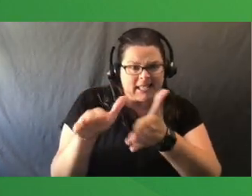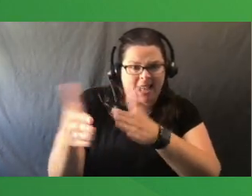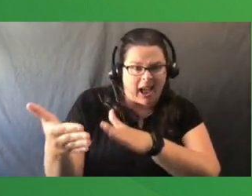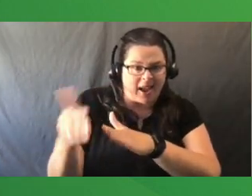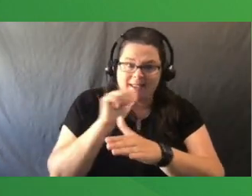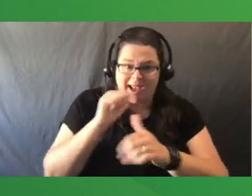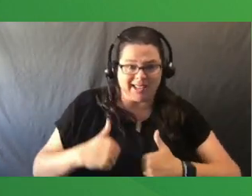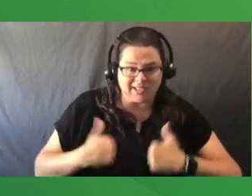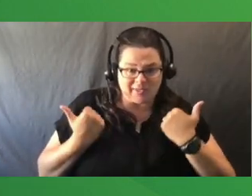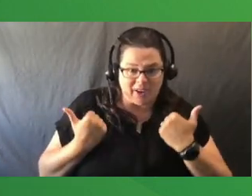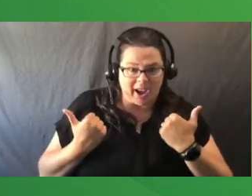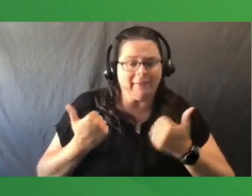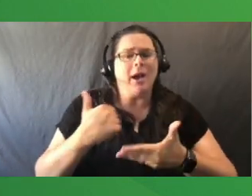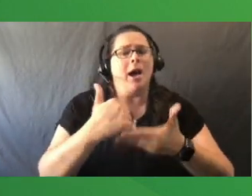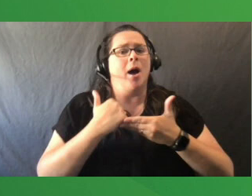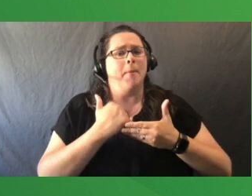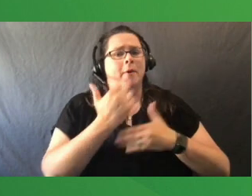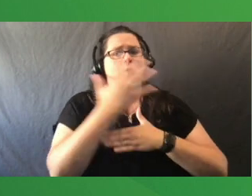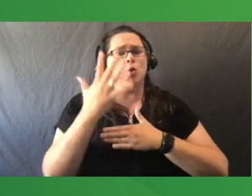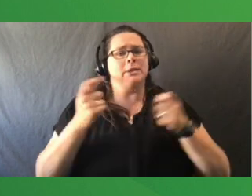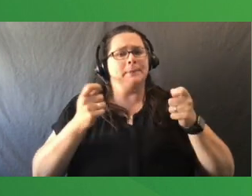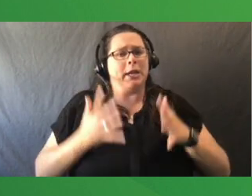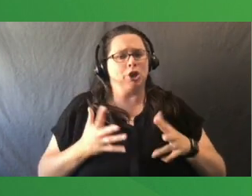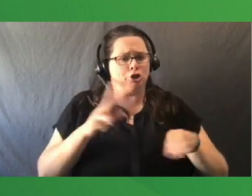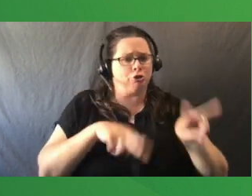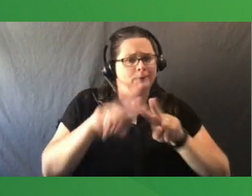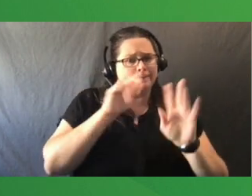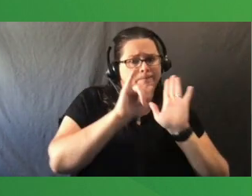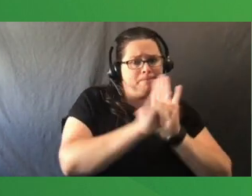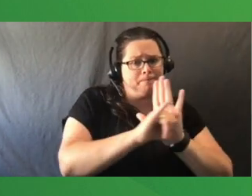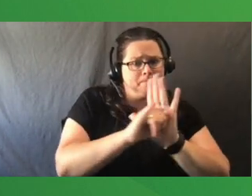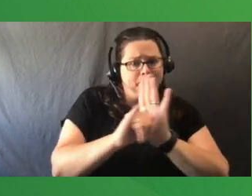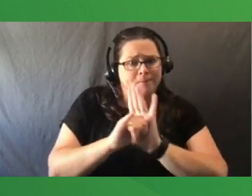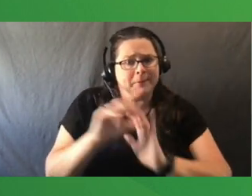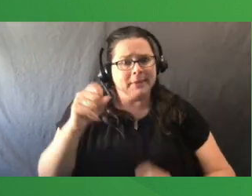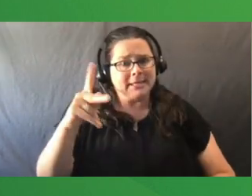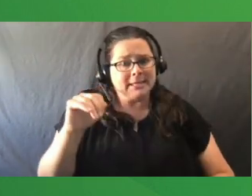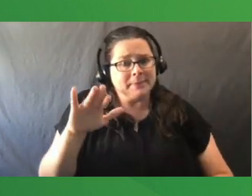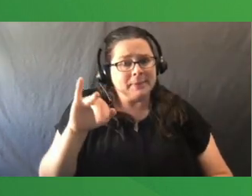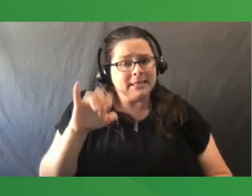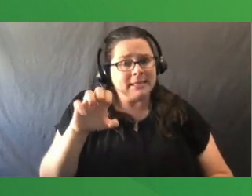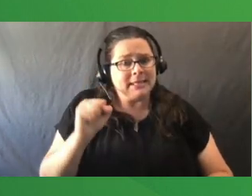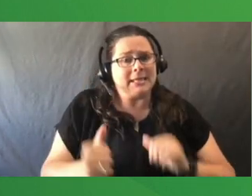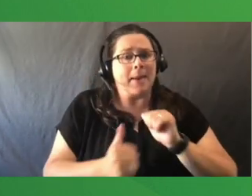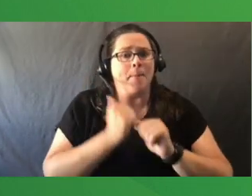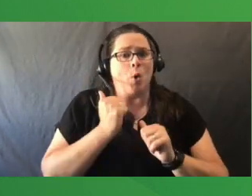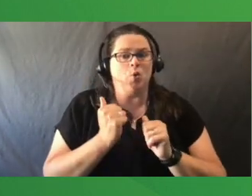managers to identify the species that most urgently need to be replanted.